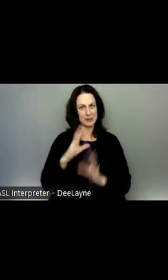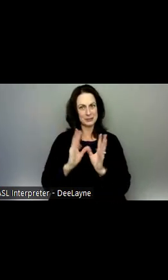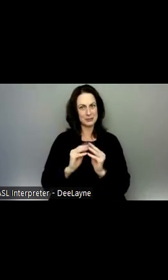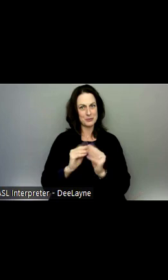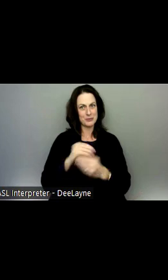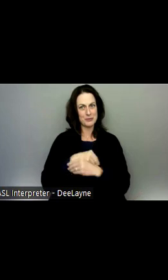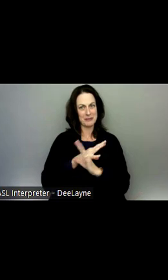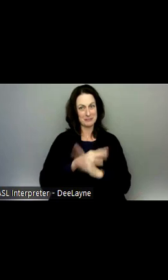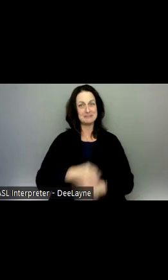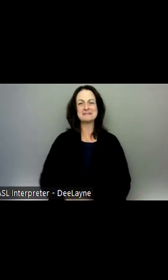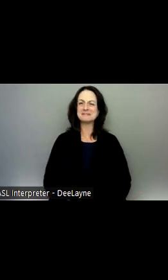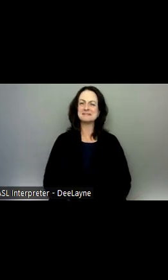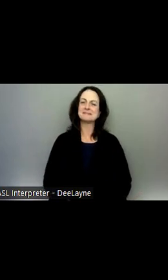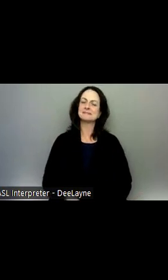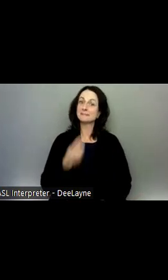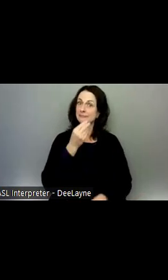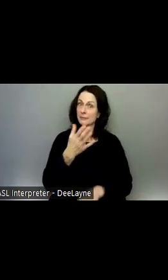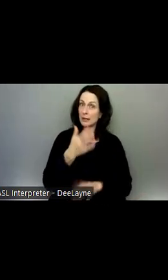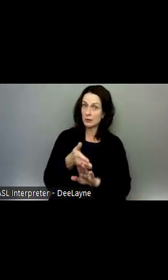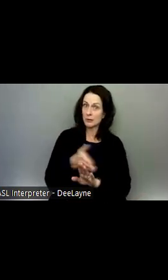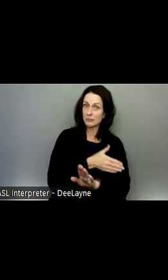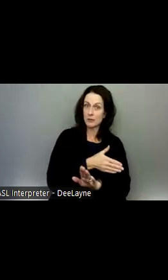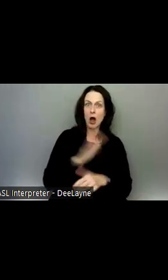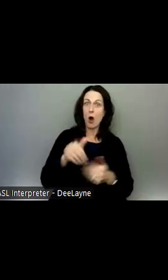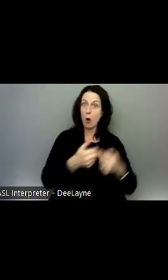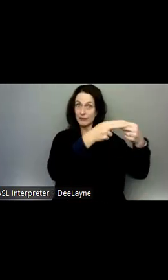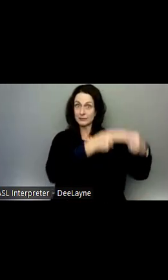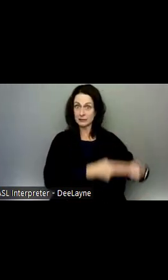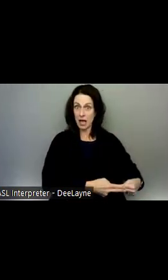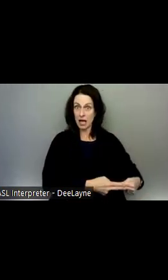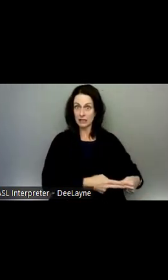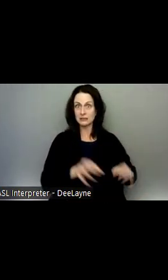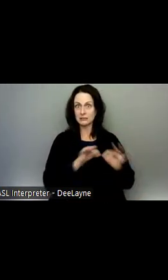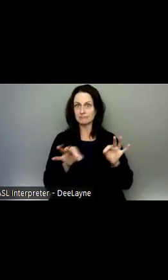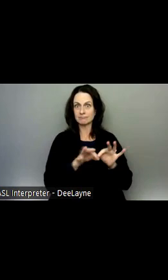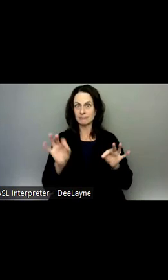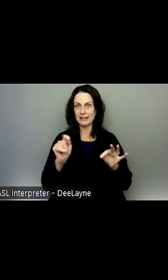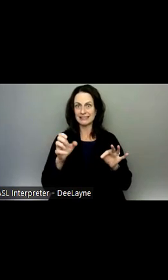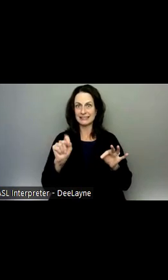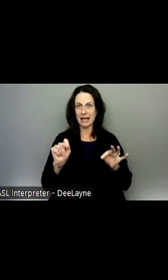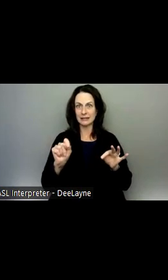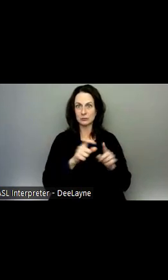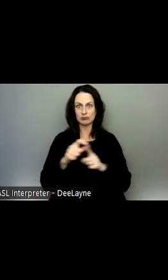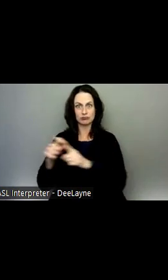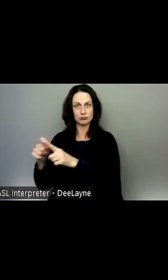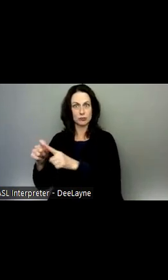I'll just let you know ahead of time that all of the slides are text only and I will be reading through them.